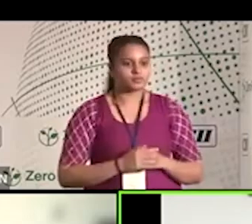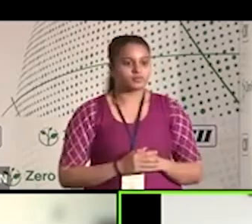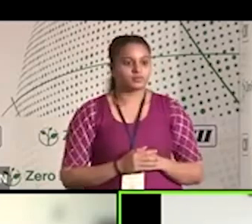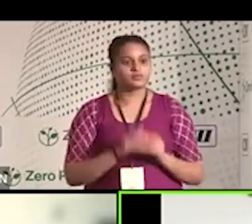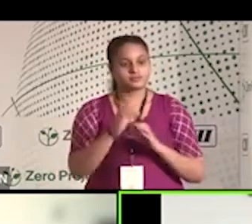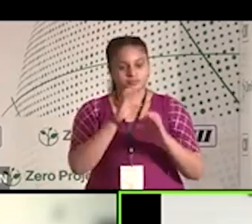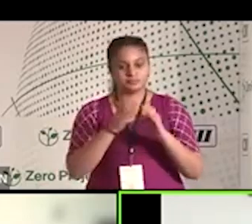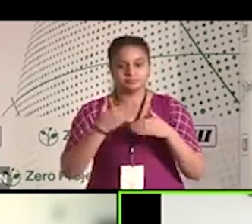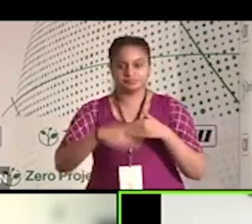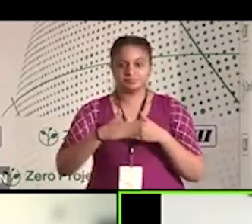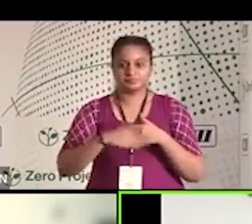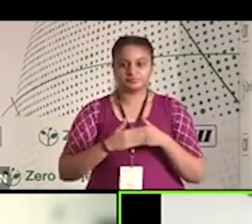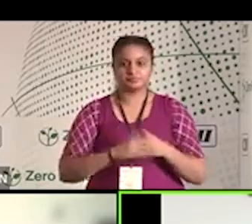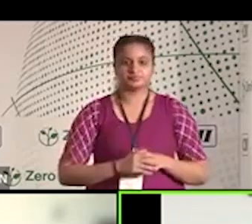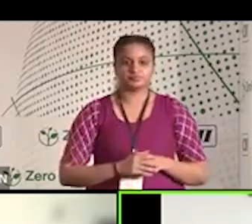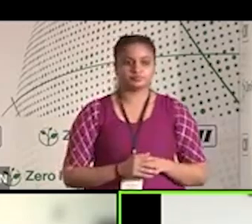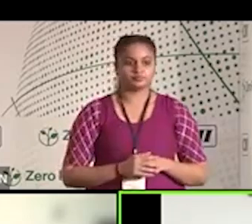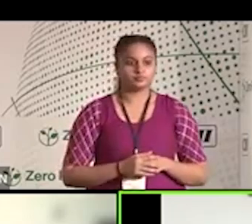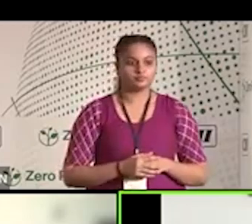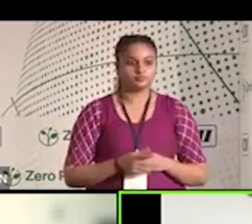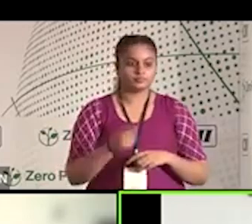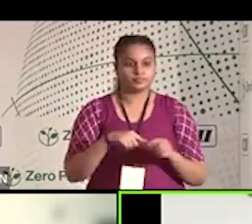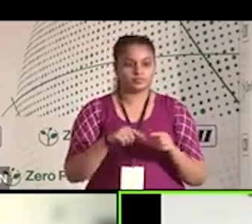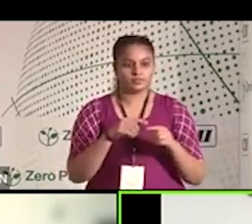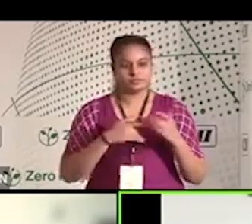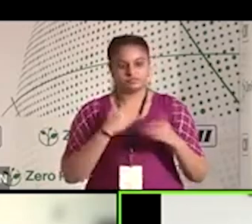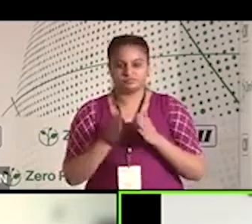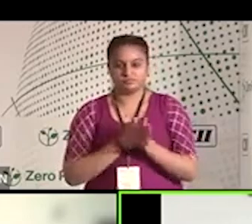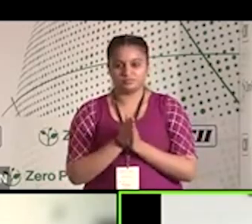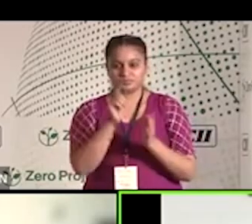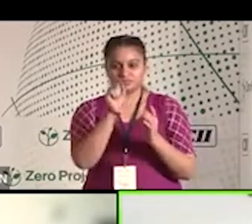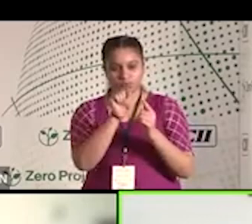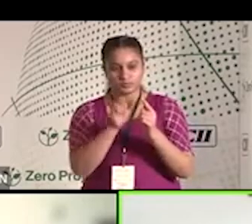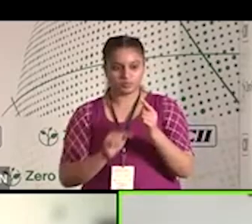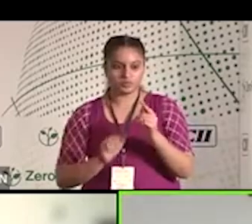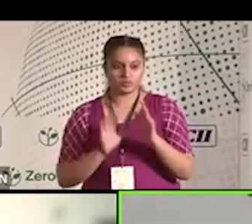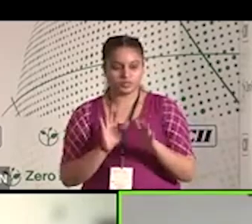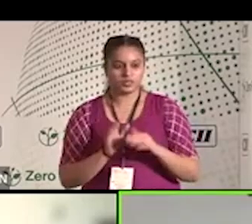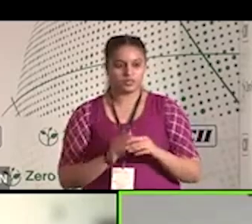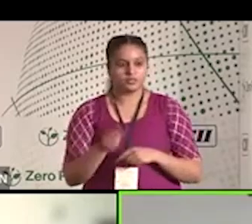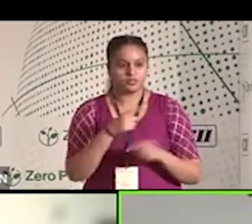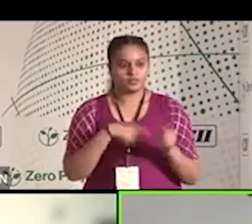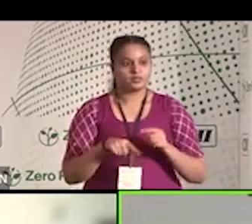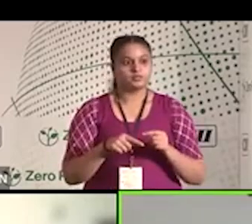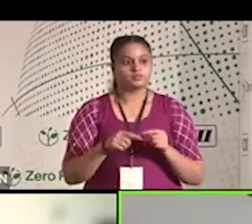I think, you know, you made very interesting points there. Part of what I could hear and of putting the burden on the community